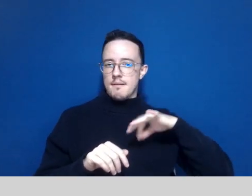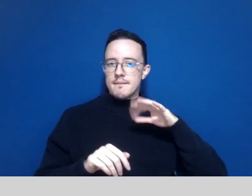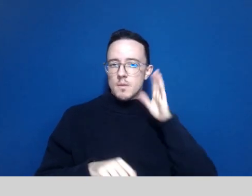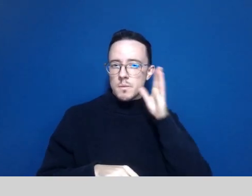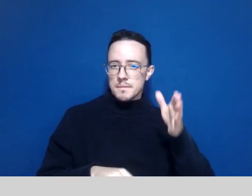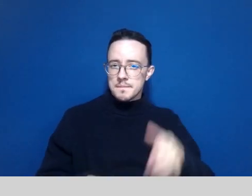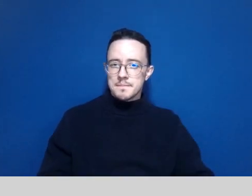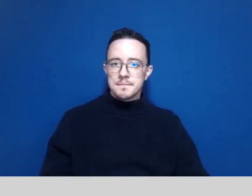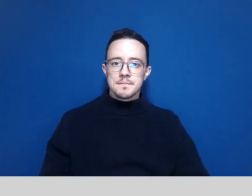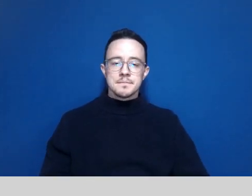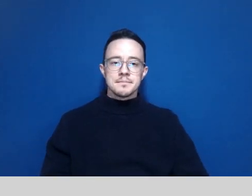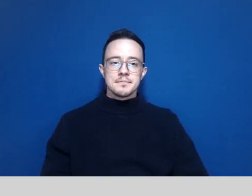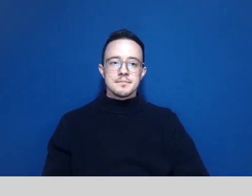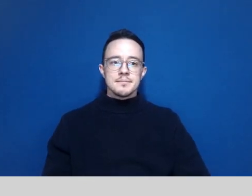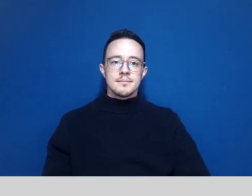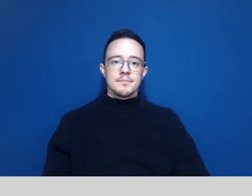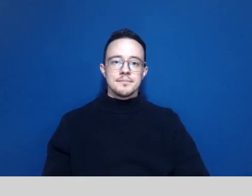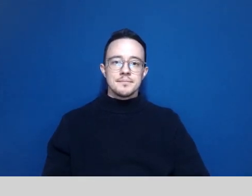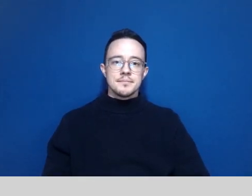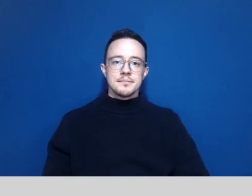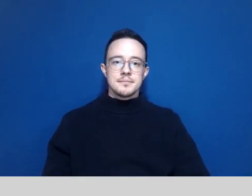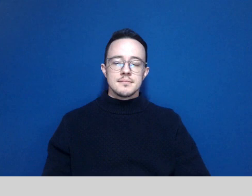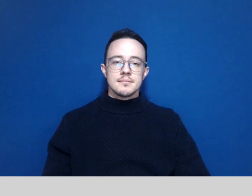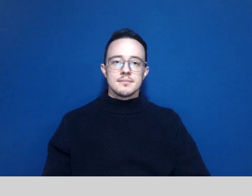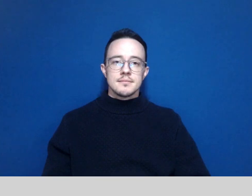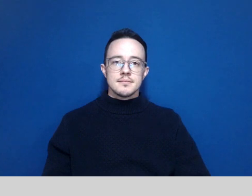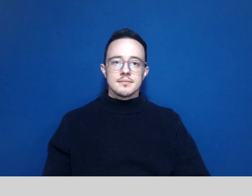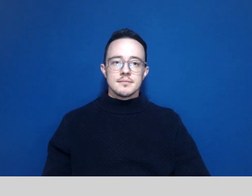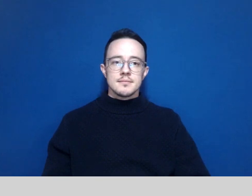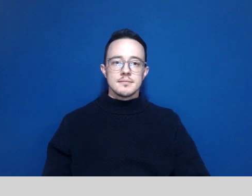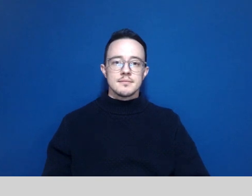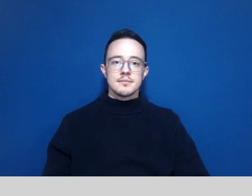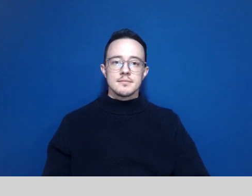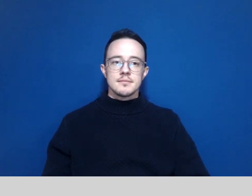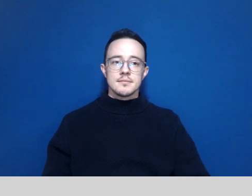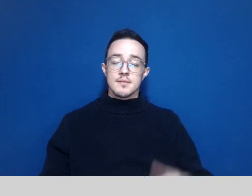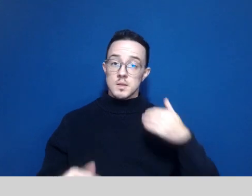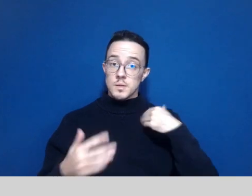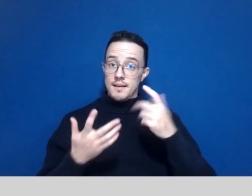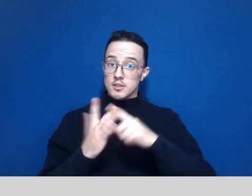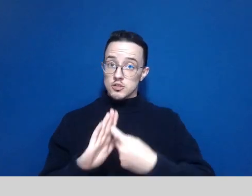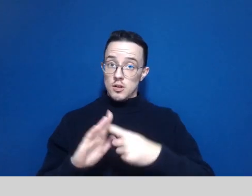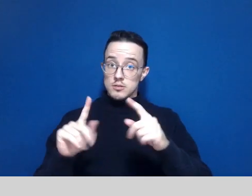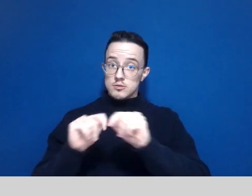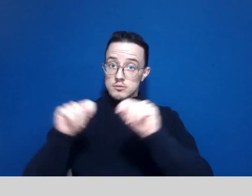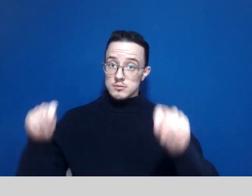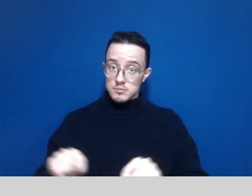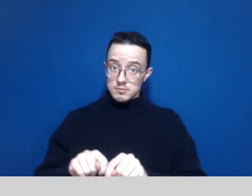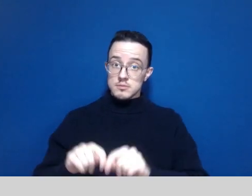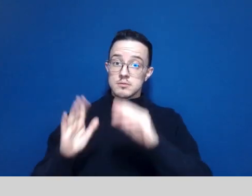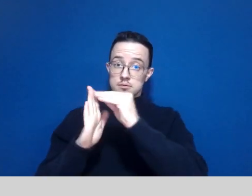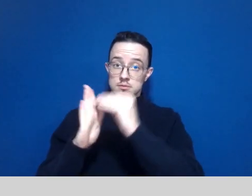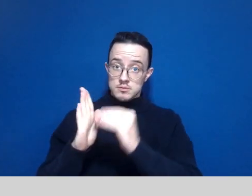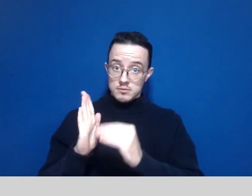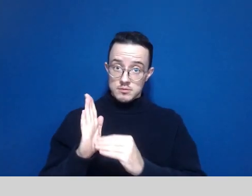But as you can see, we have a few commands here. We have start transcription here,